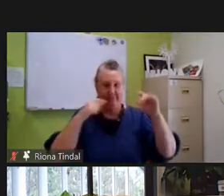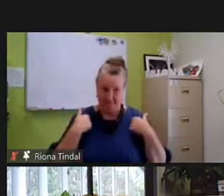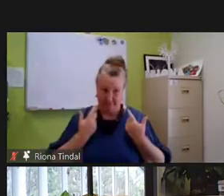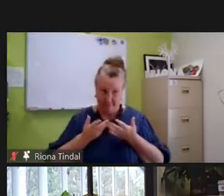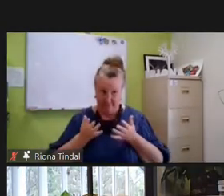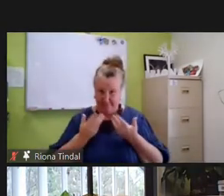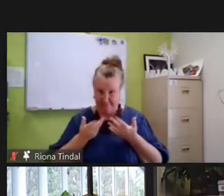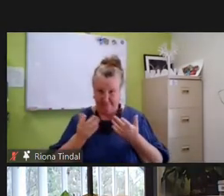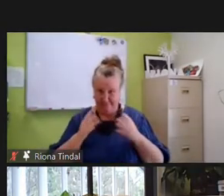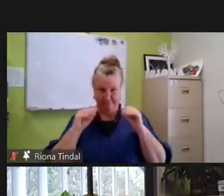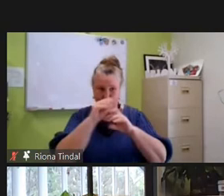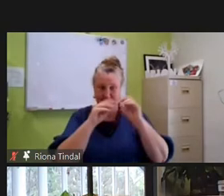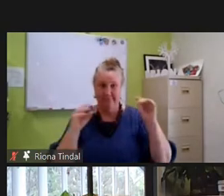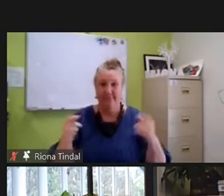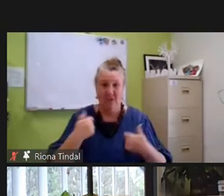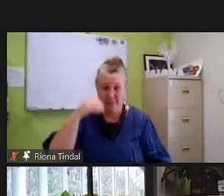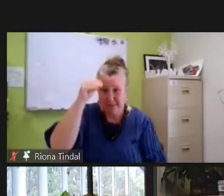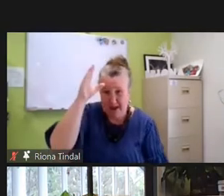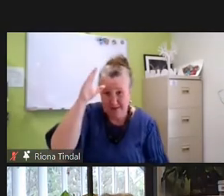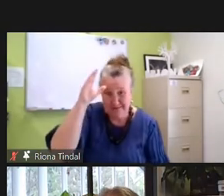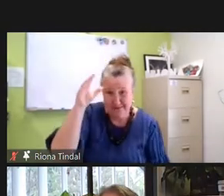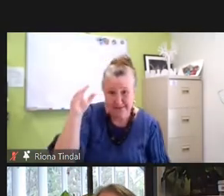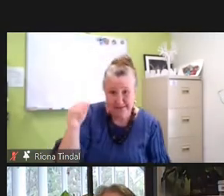missed that language, haven't you, within that space. I can often feel very much the same way